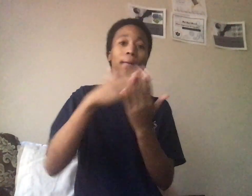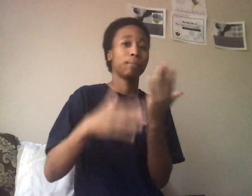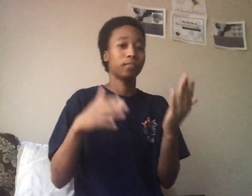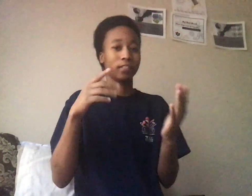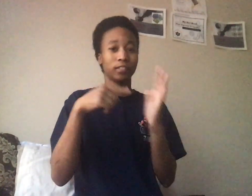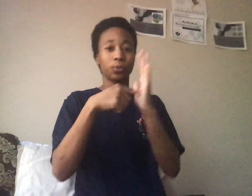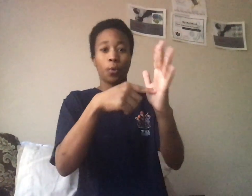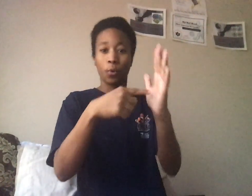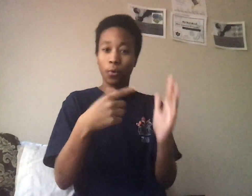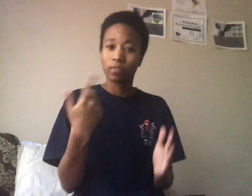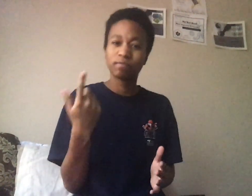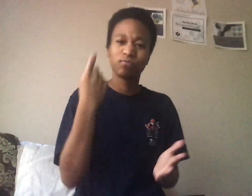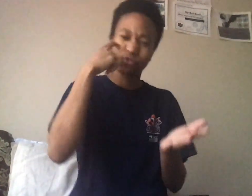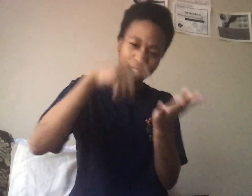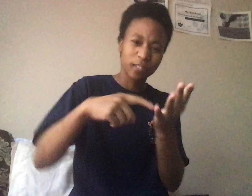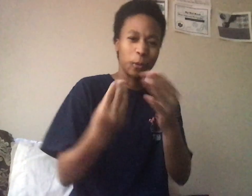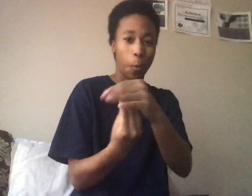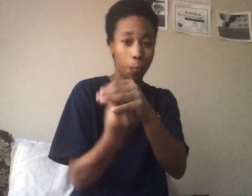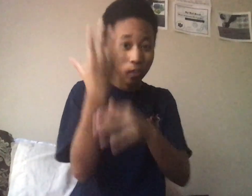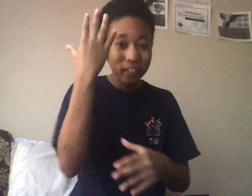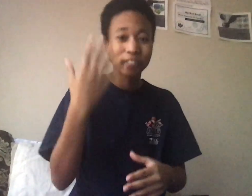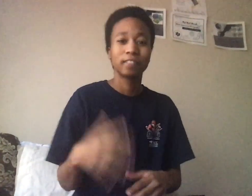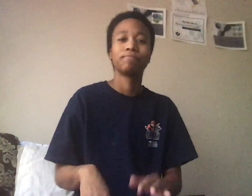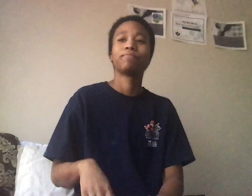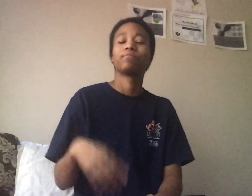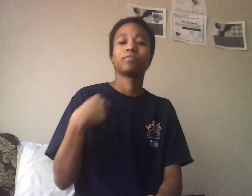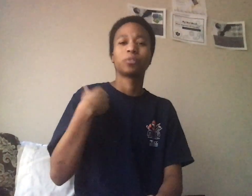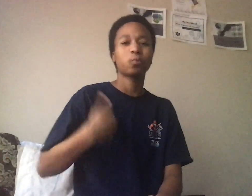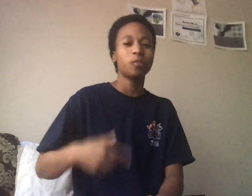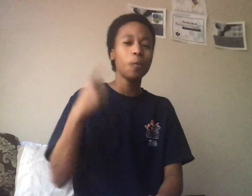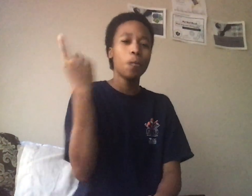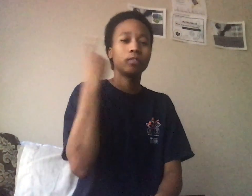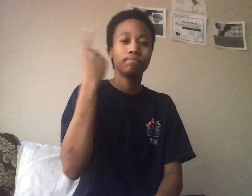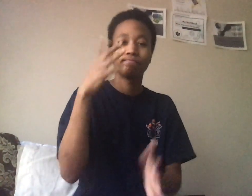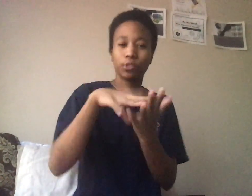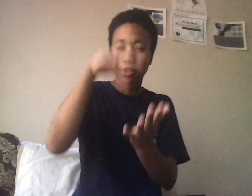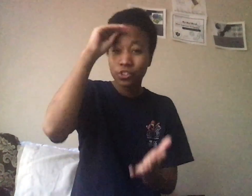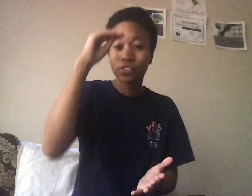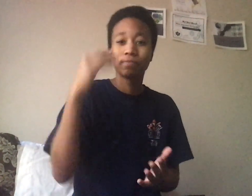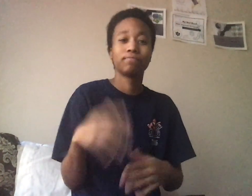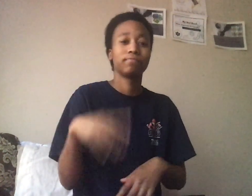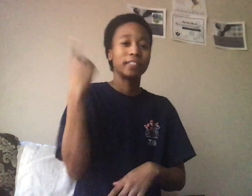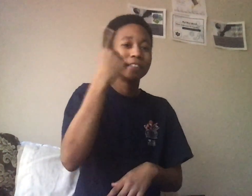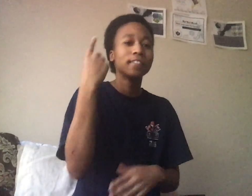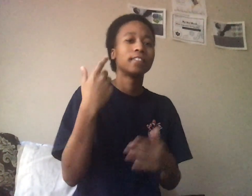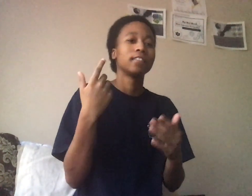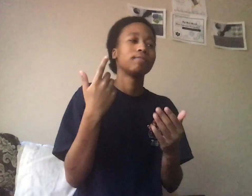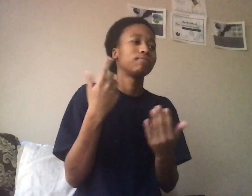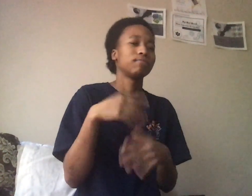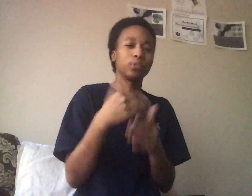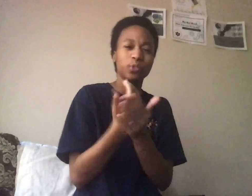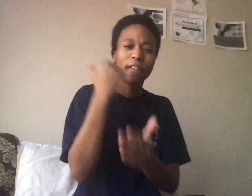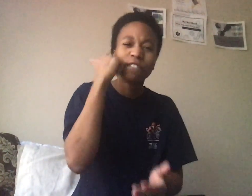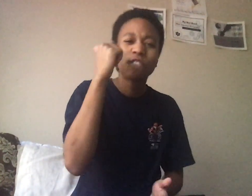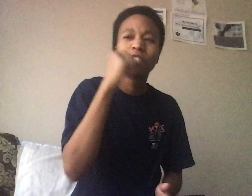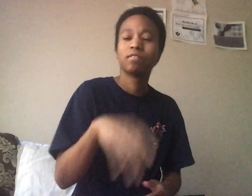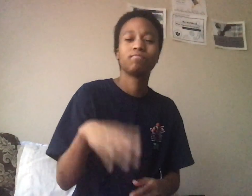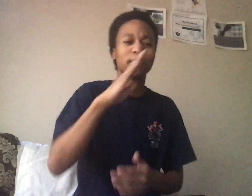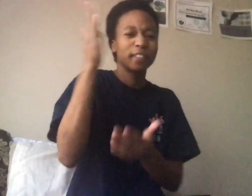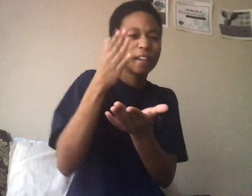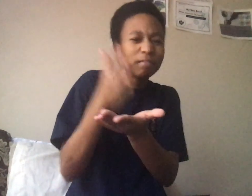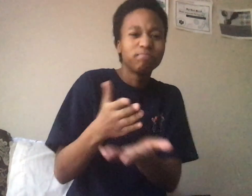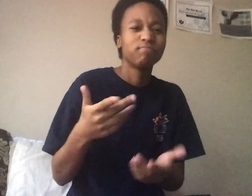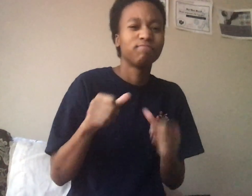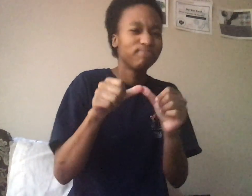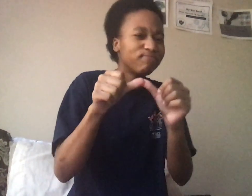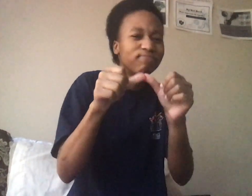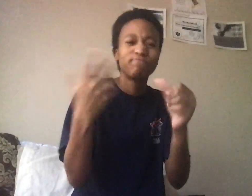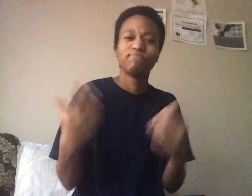That’s part of show notice and growth. I am always learning something new daily and never stop to continue.